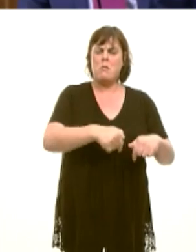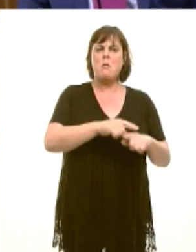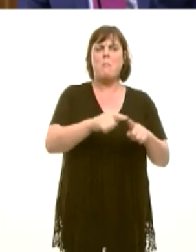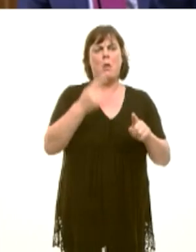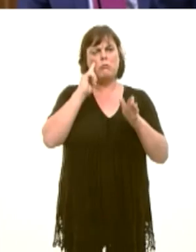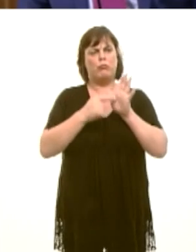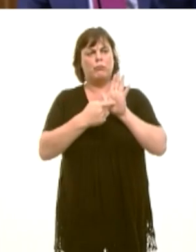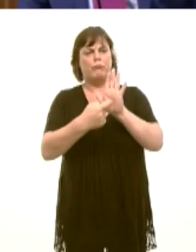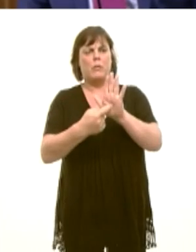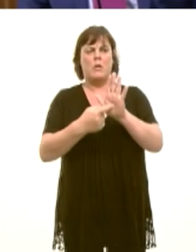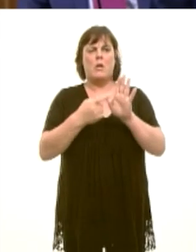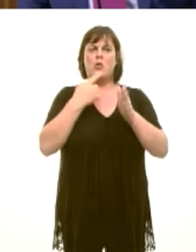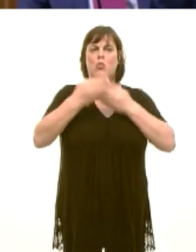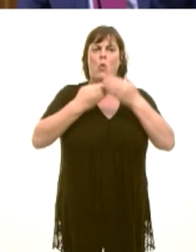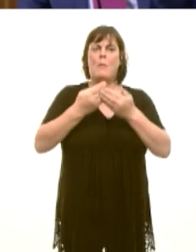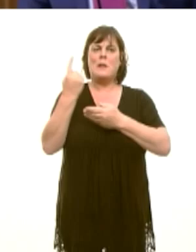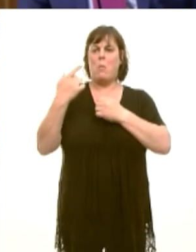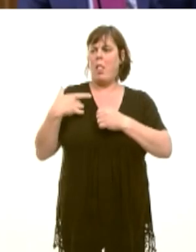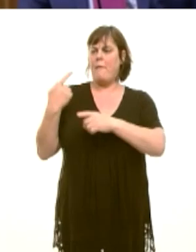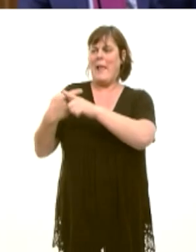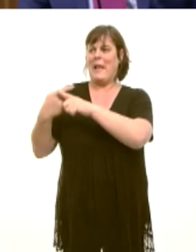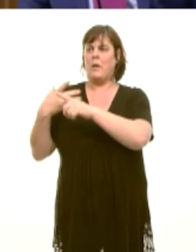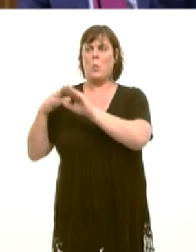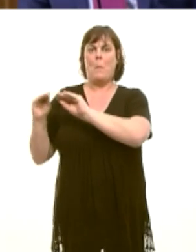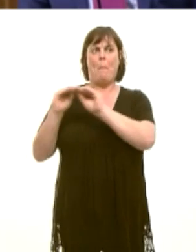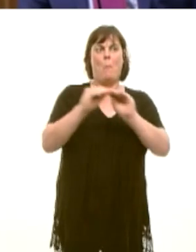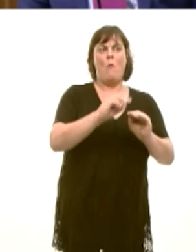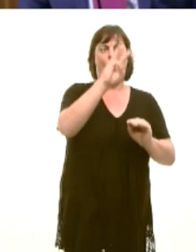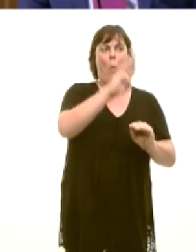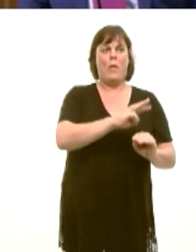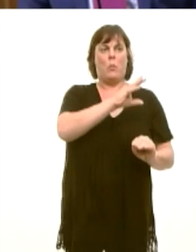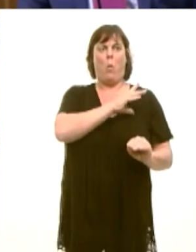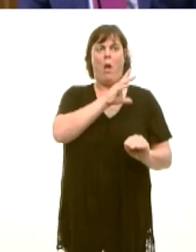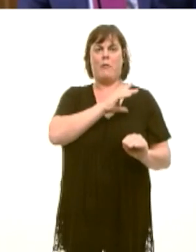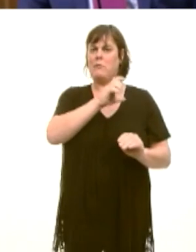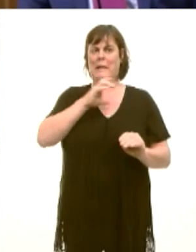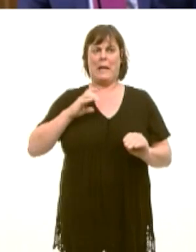to move to Wales for cancer treatment because it wasnít available in England. So, we have